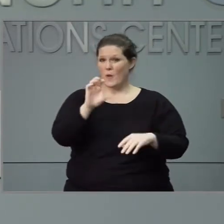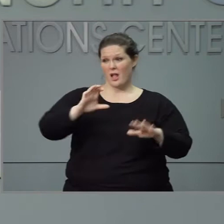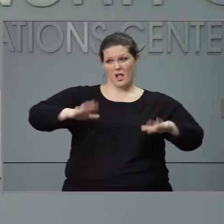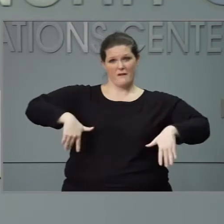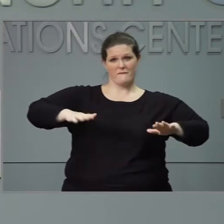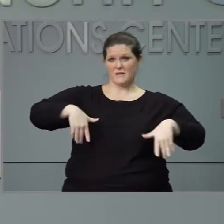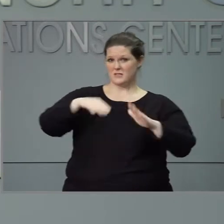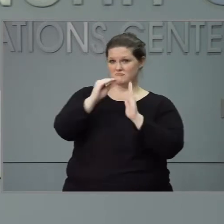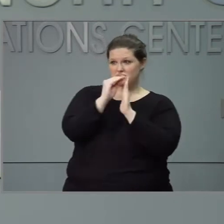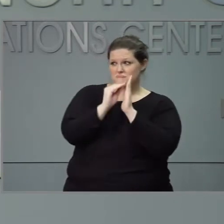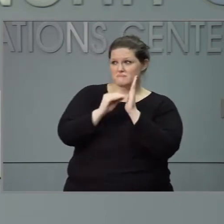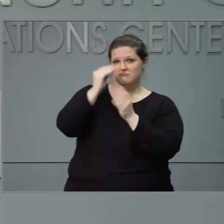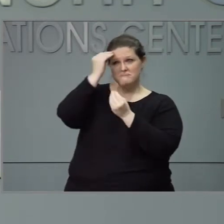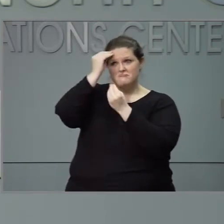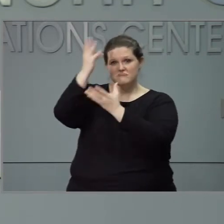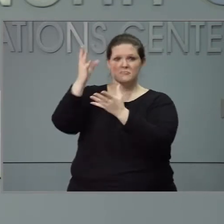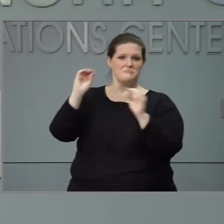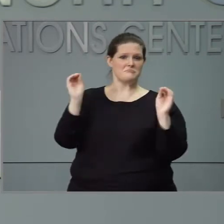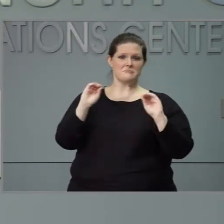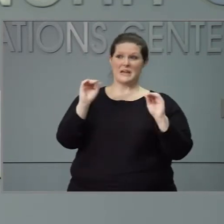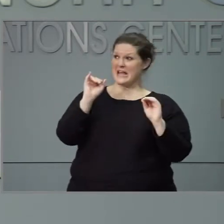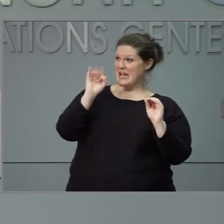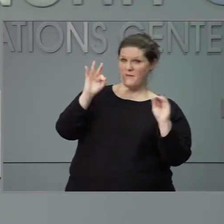ESTUDIO. ME ENCANTA LA ARQUITECTURA, ME ENCANTA EL